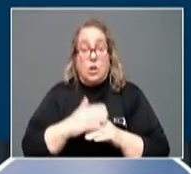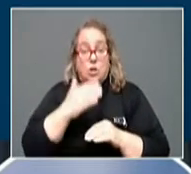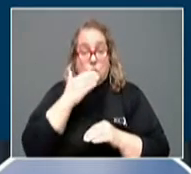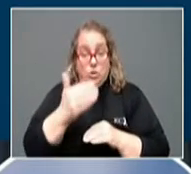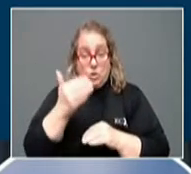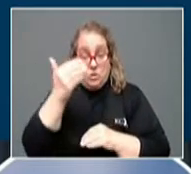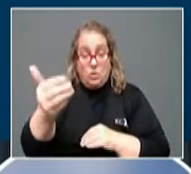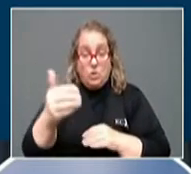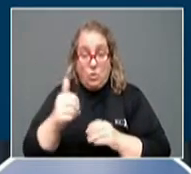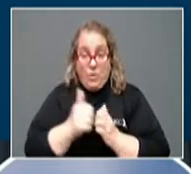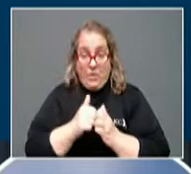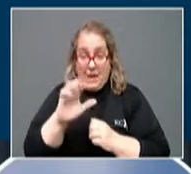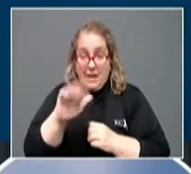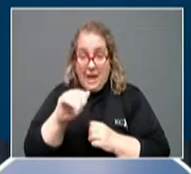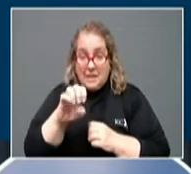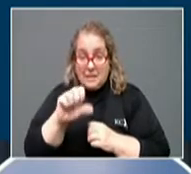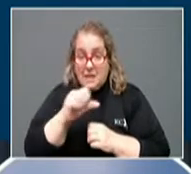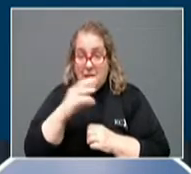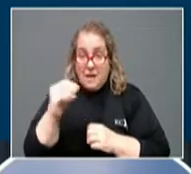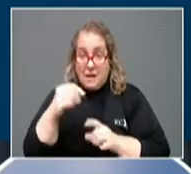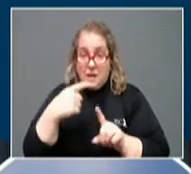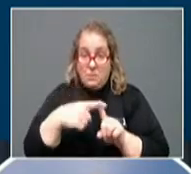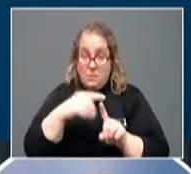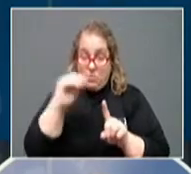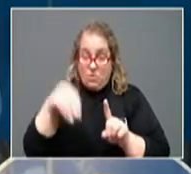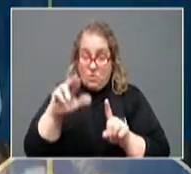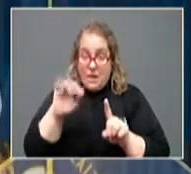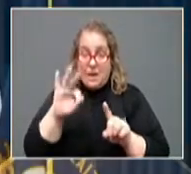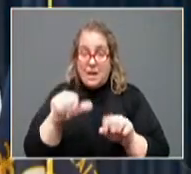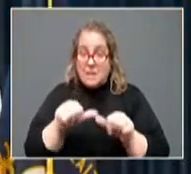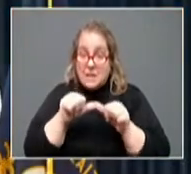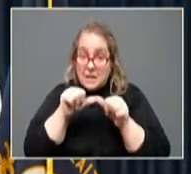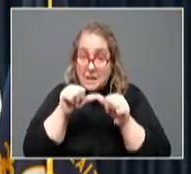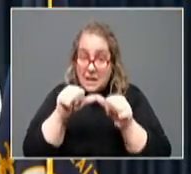positivity rate. If these trends continue, we believe Kentucky will move